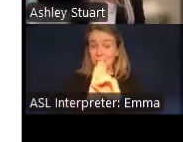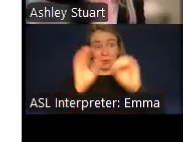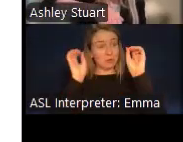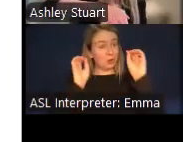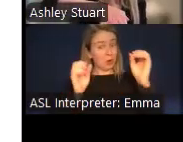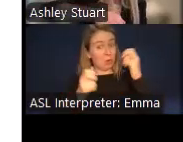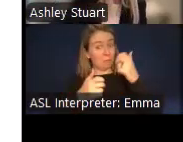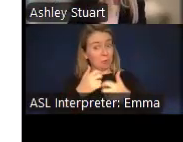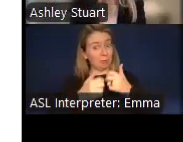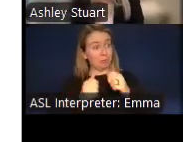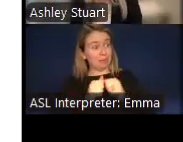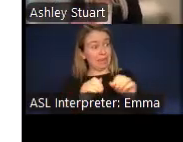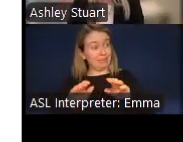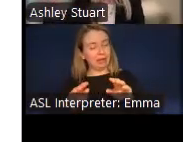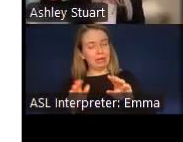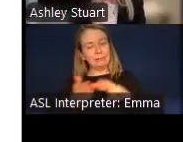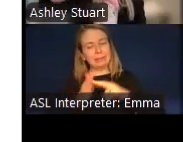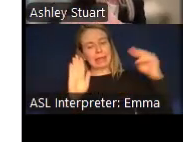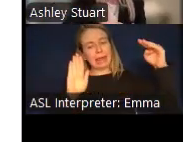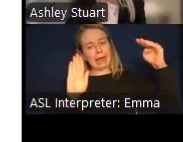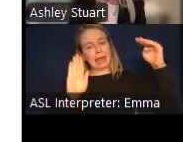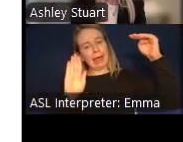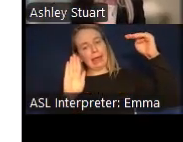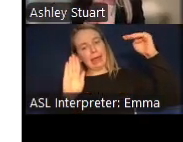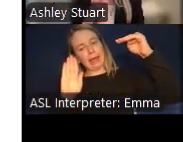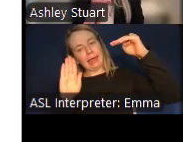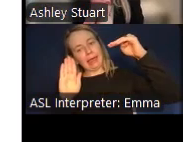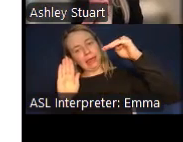It means decline, but that's the pattern that we're looking for.